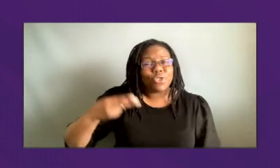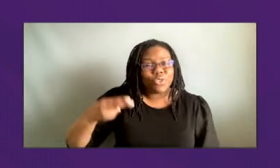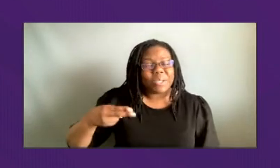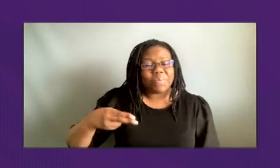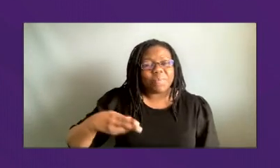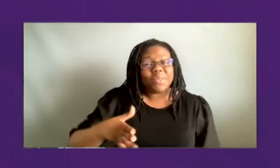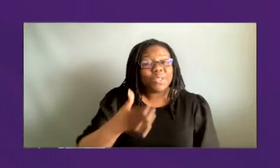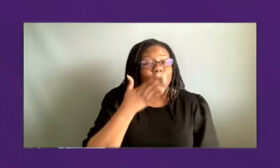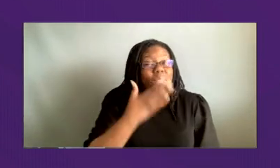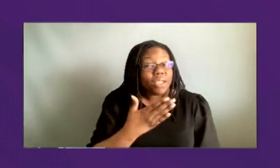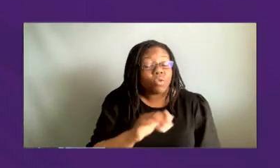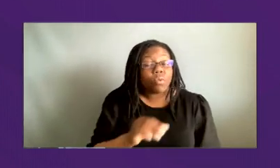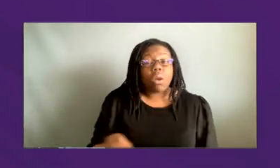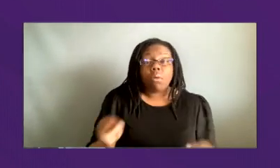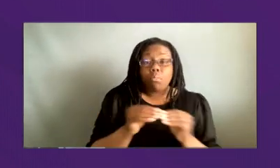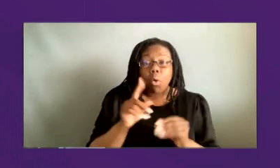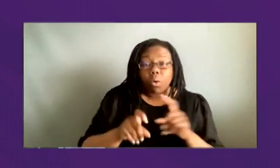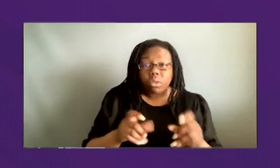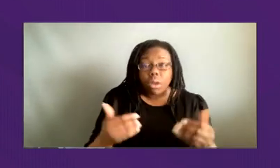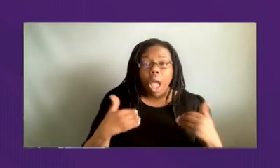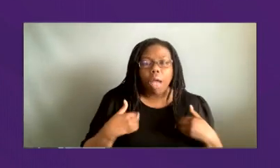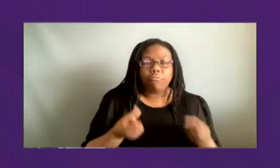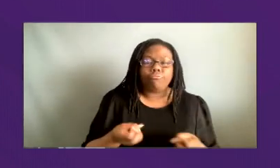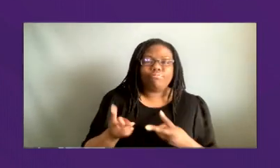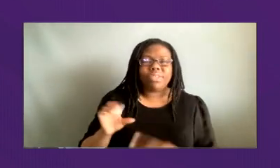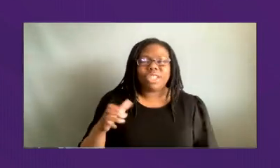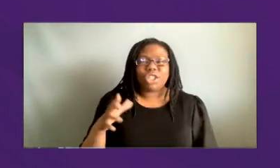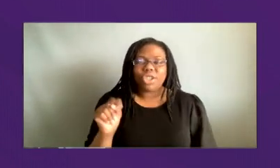pass it to Gabbi. Next slide, please. GABBI LEE: